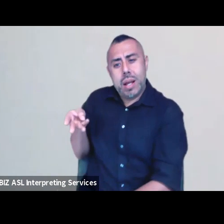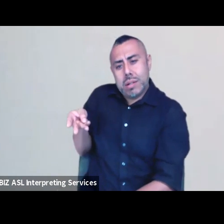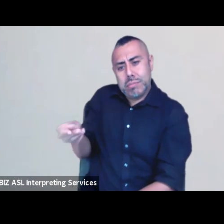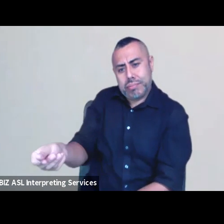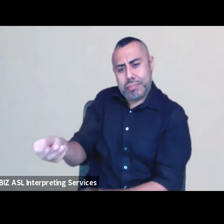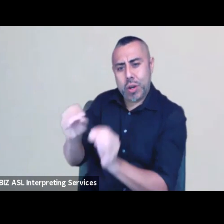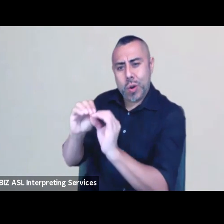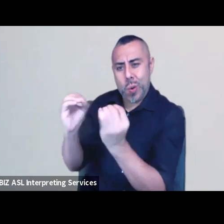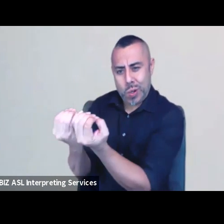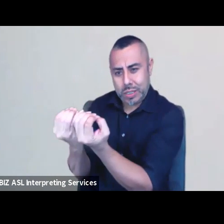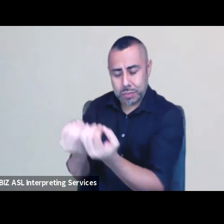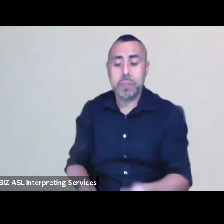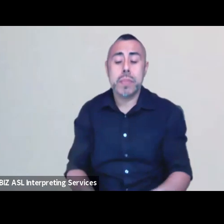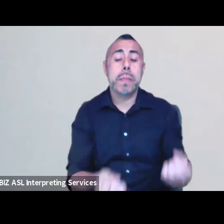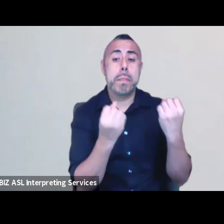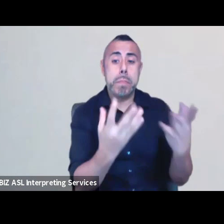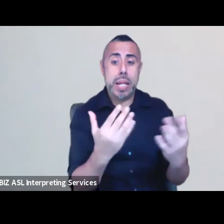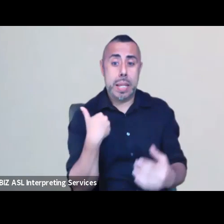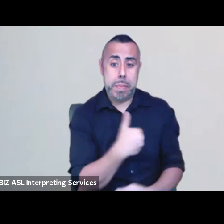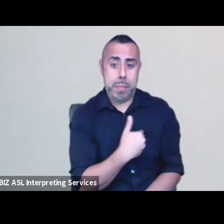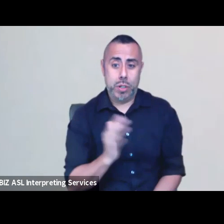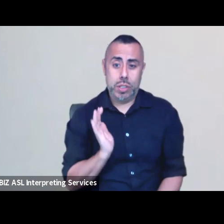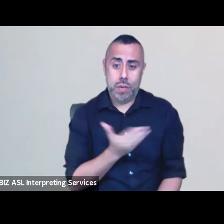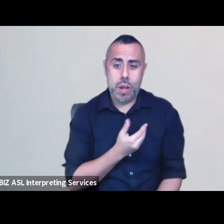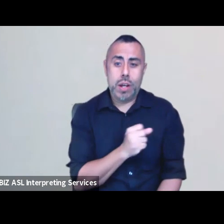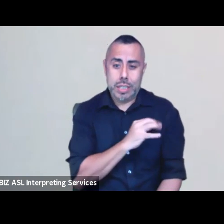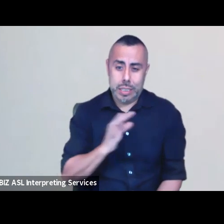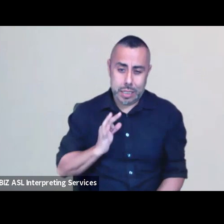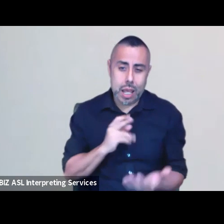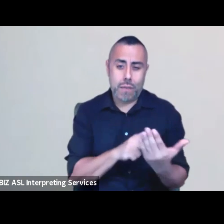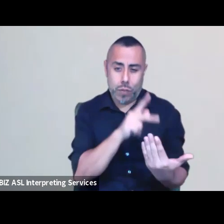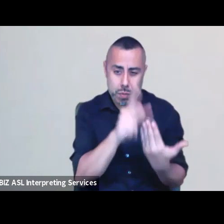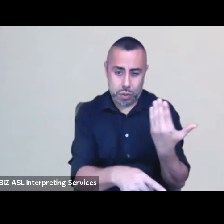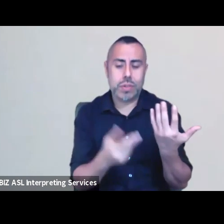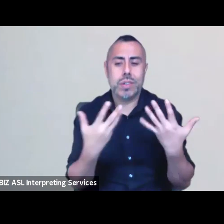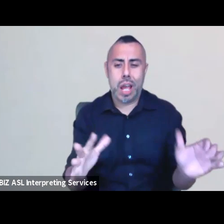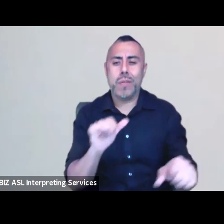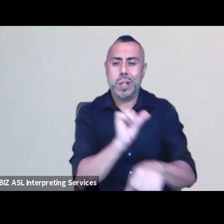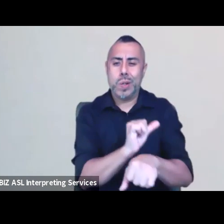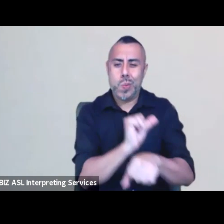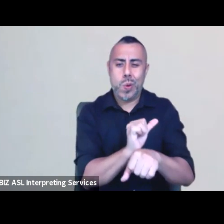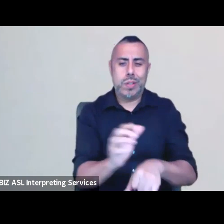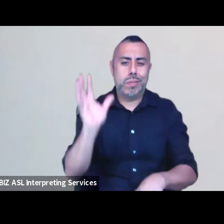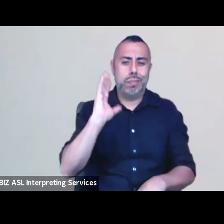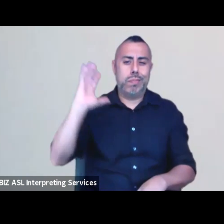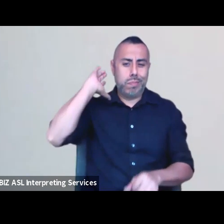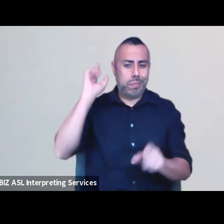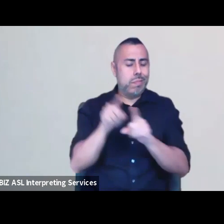many members of our program staff including myself have worked as freelancers at some point in our careers.